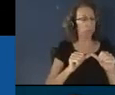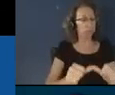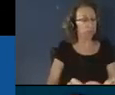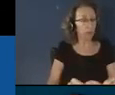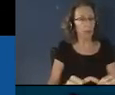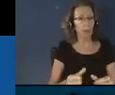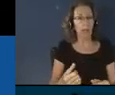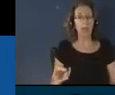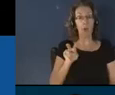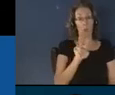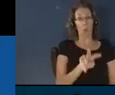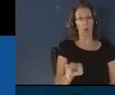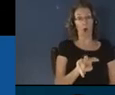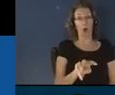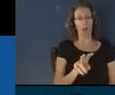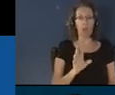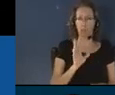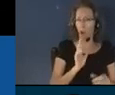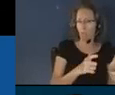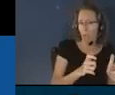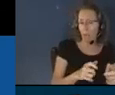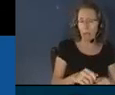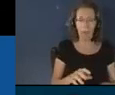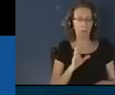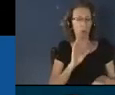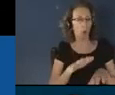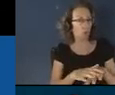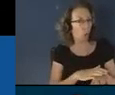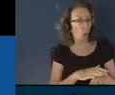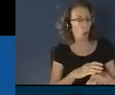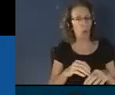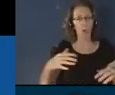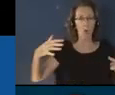Are you talking too fast, talking too slow? Anyway you want to have everything at sort